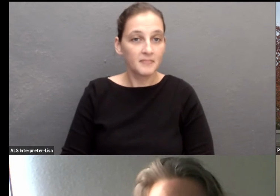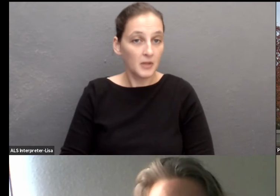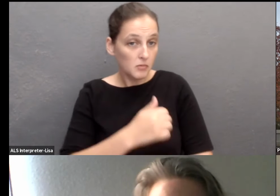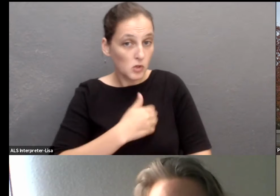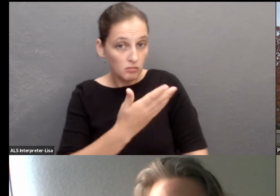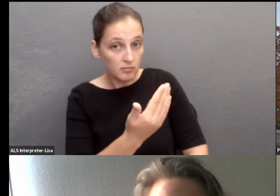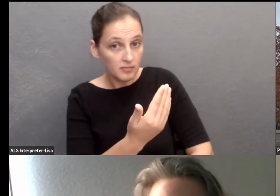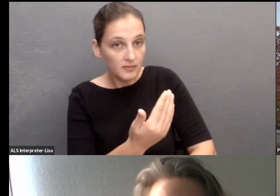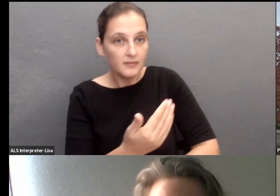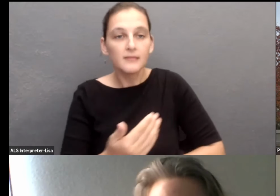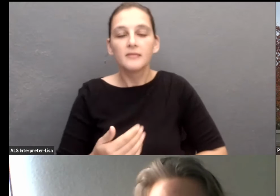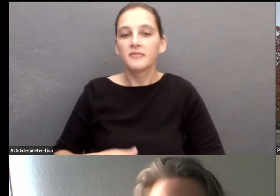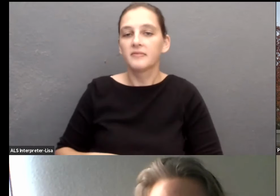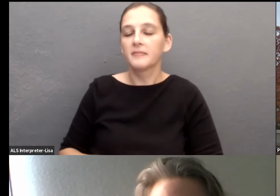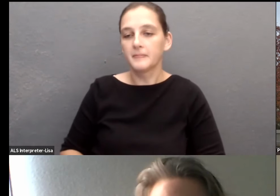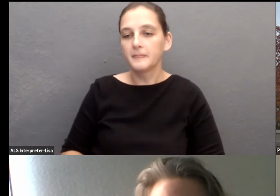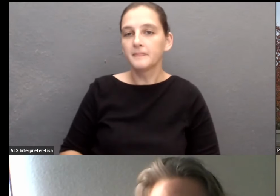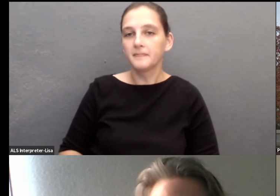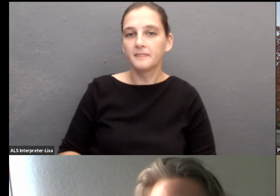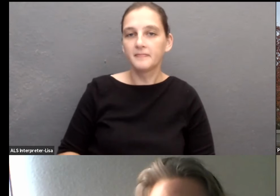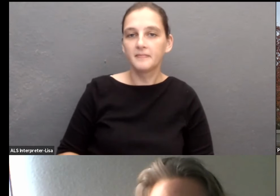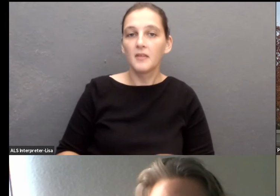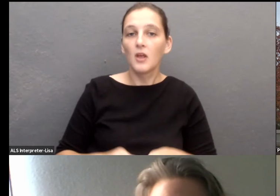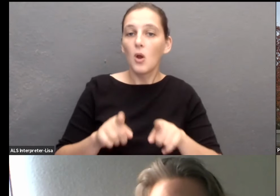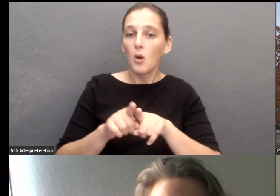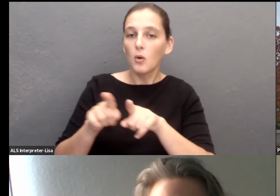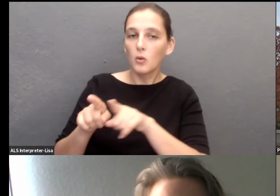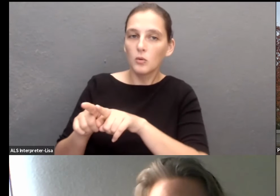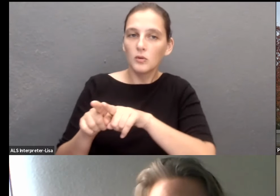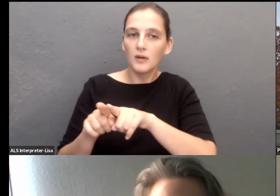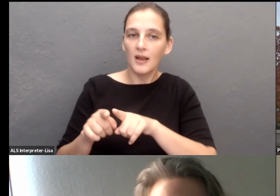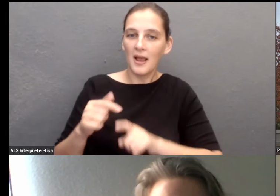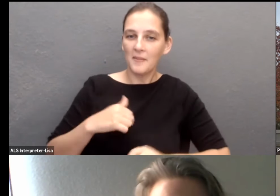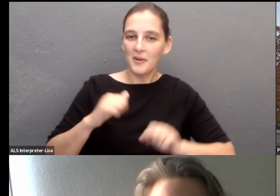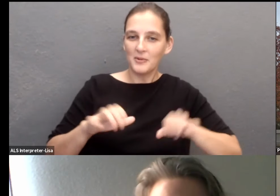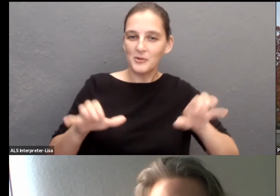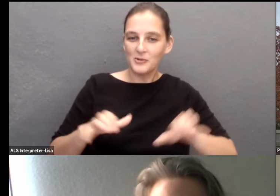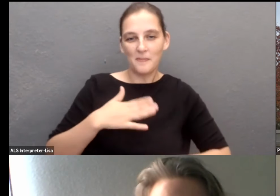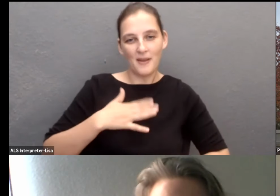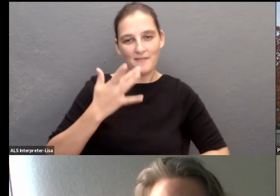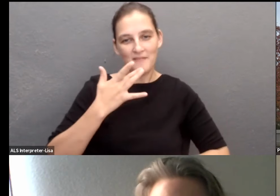Jared Price: As well as being able to do one of my favorite pastimes which is get on a